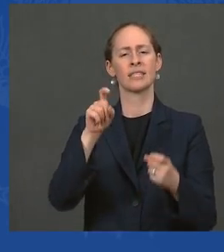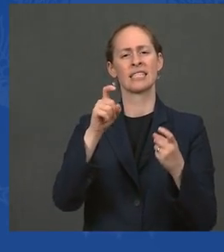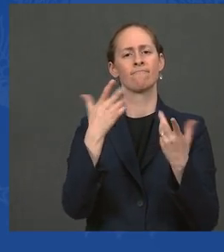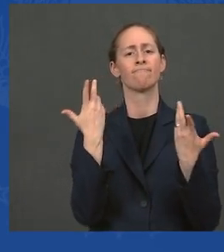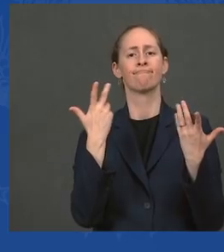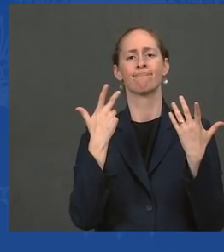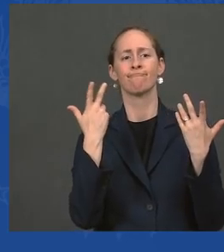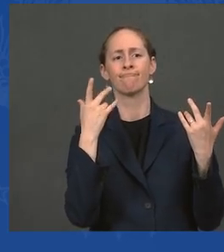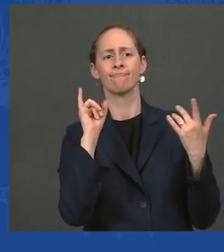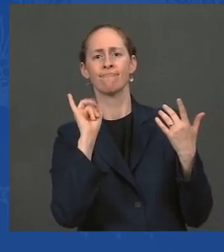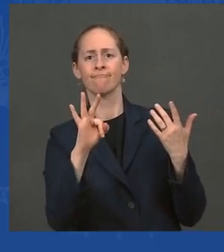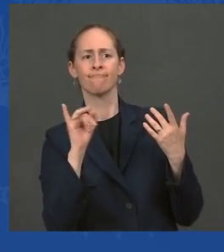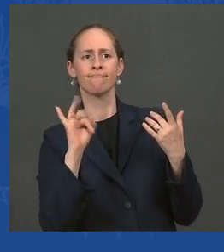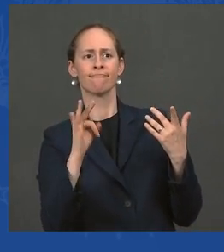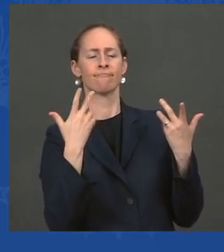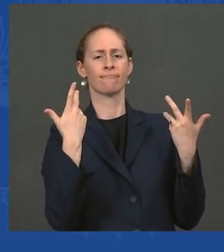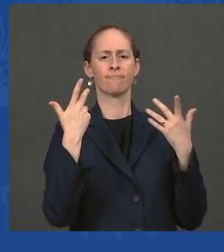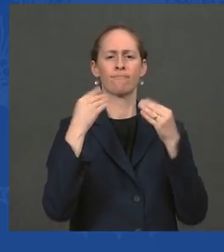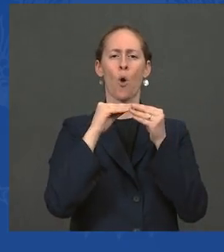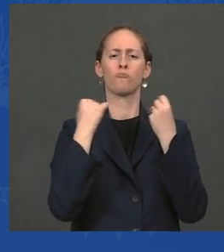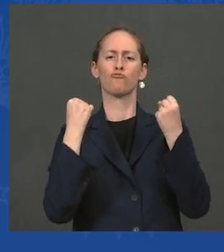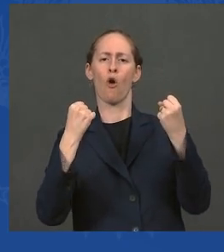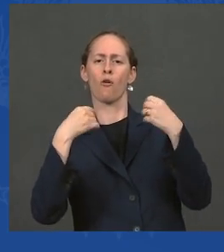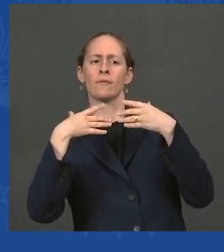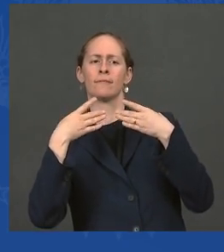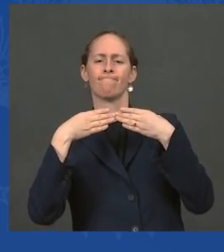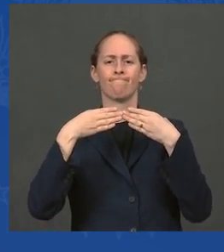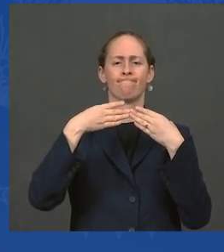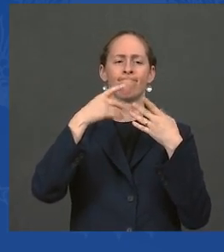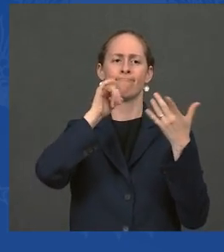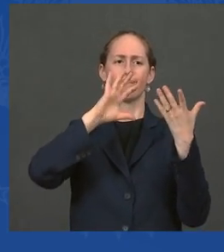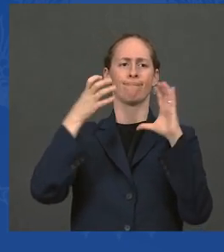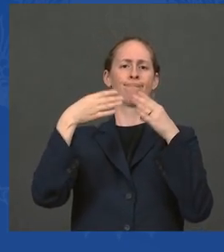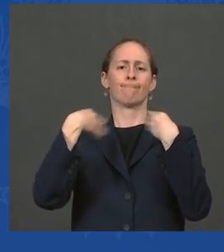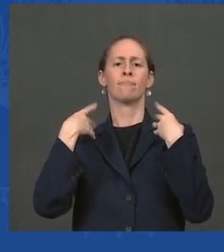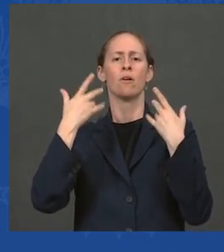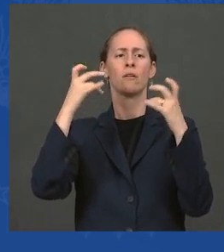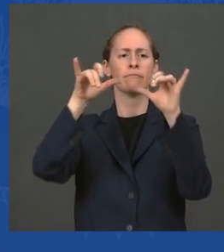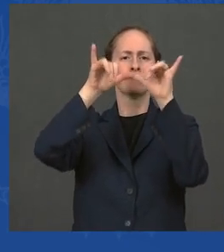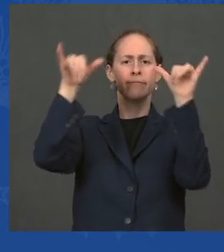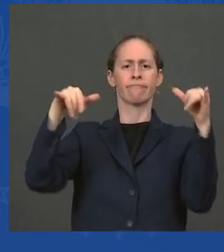more durable, able to withstand the ever-increasing ferocity and intensity of extreme weather.